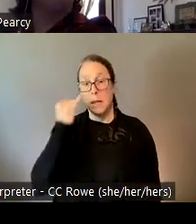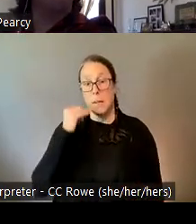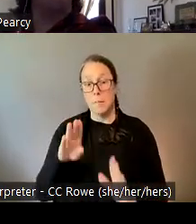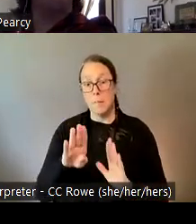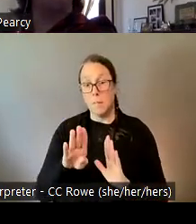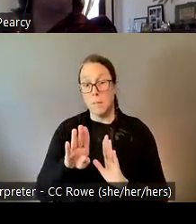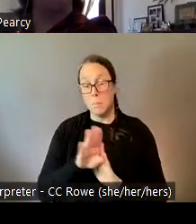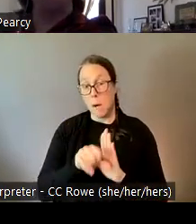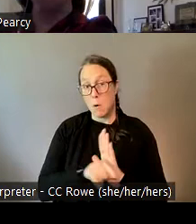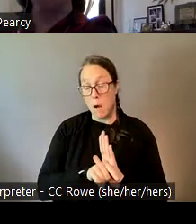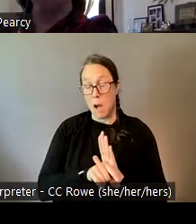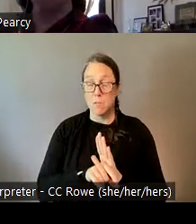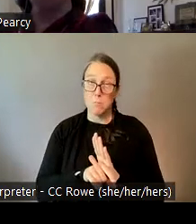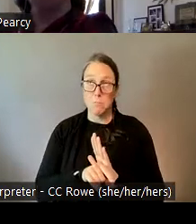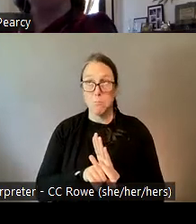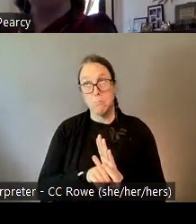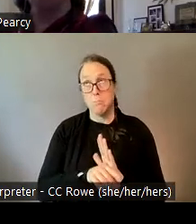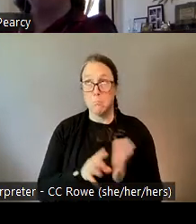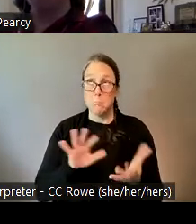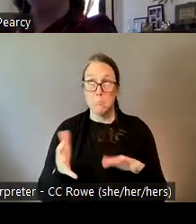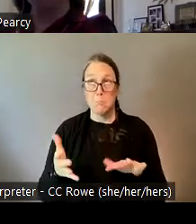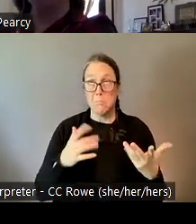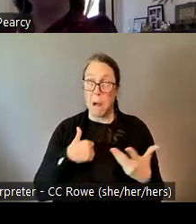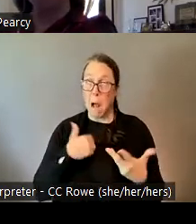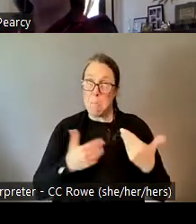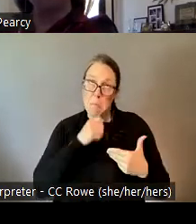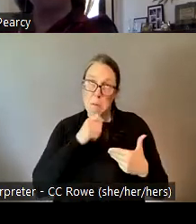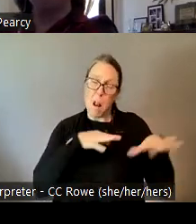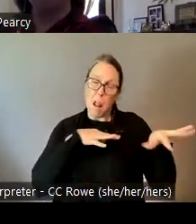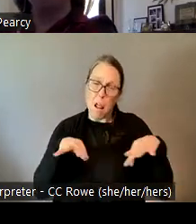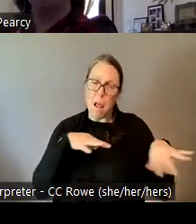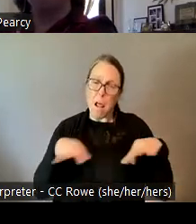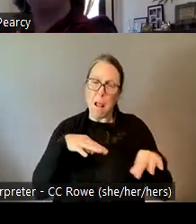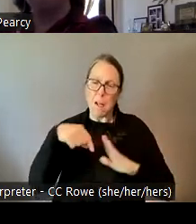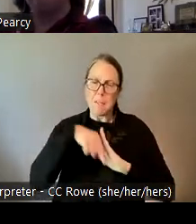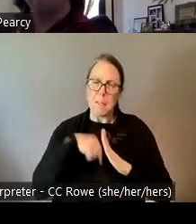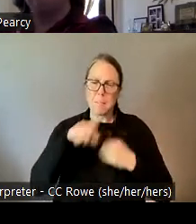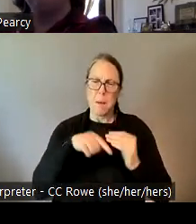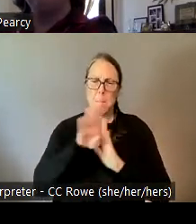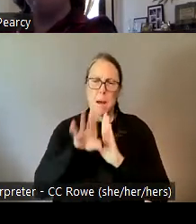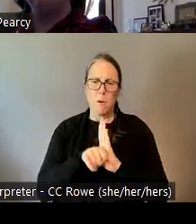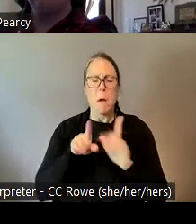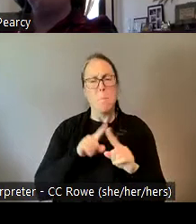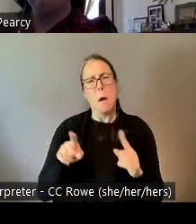I wouldn't worry about going into a ton of detail, but I think just at least making a passing mention